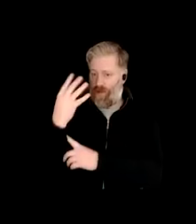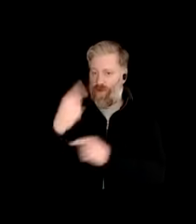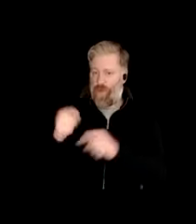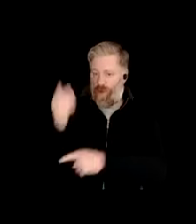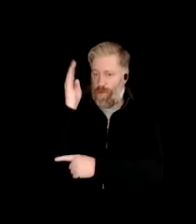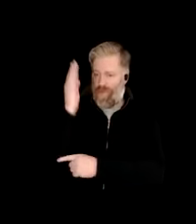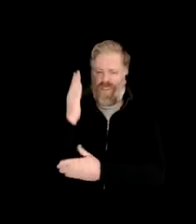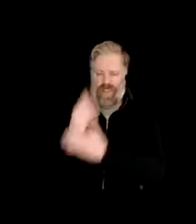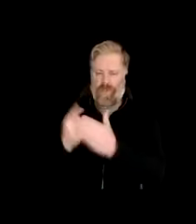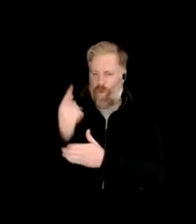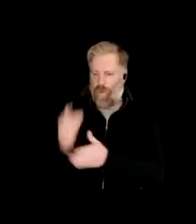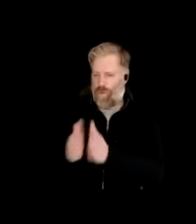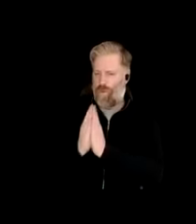Okay. Yes, I can do that.